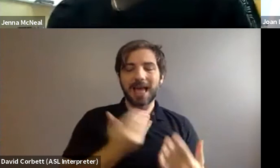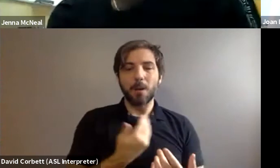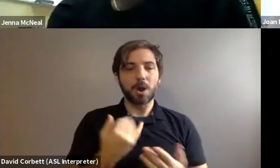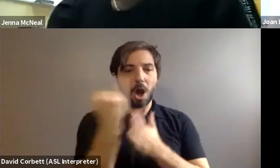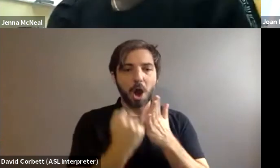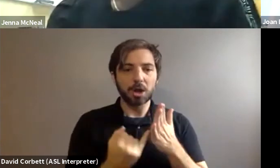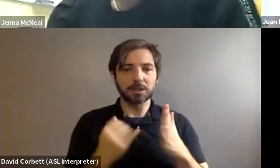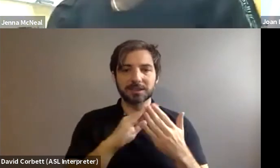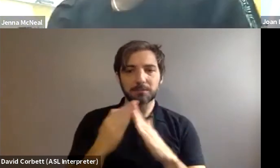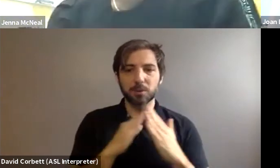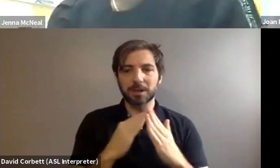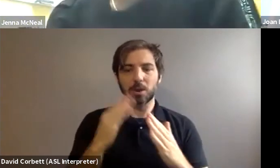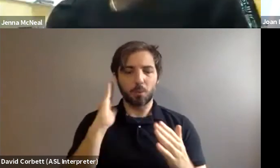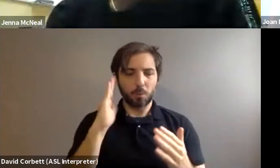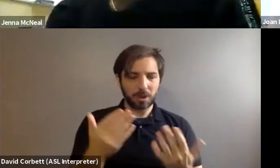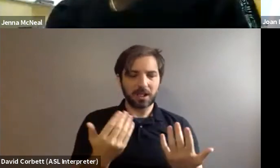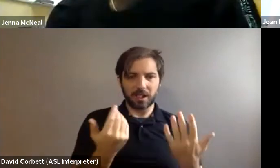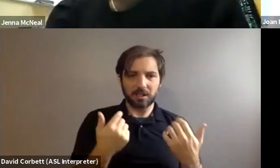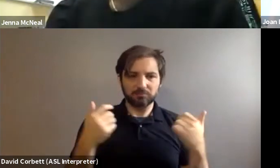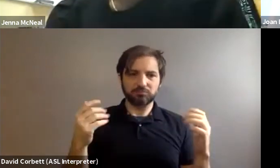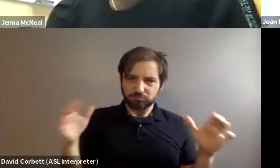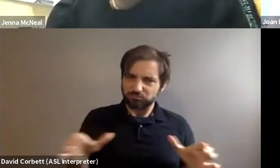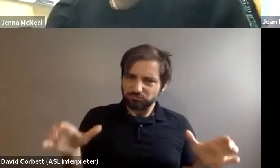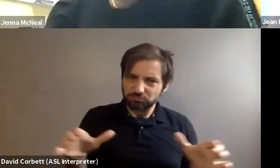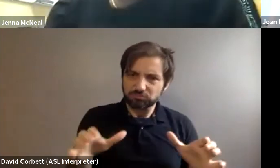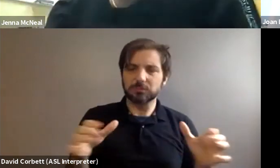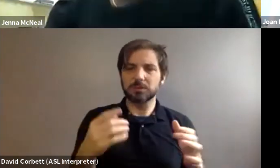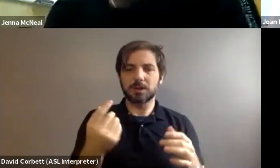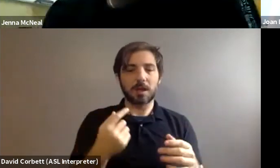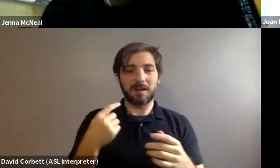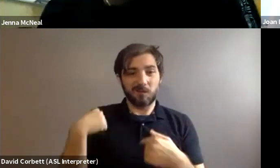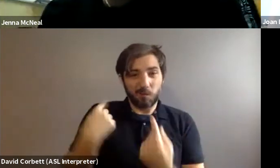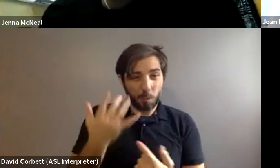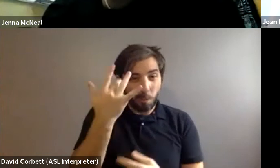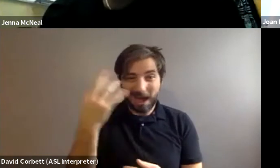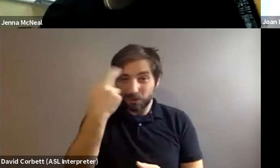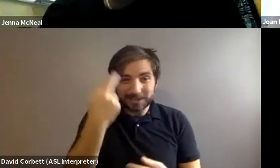on that innovation just based on what we've seen over 2020 so for a e you know it's vital